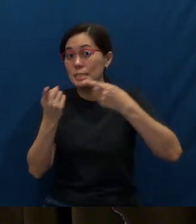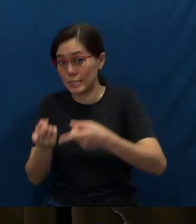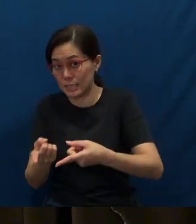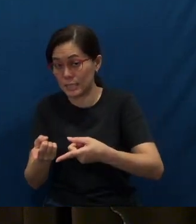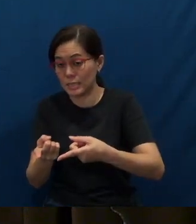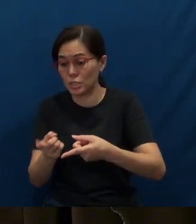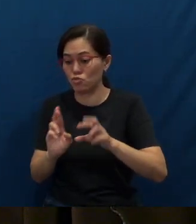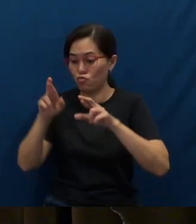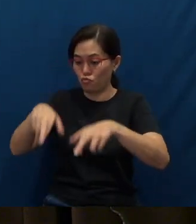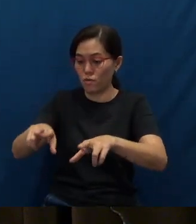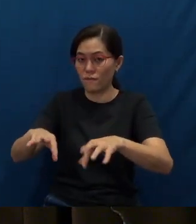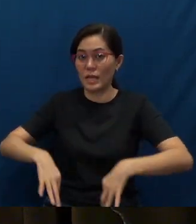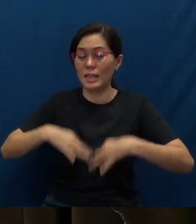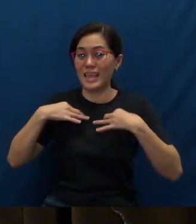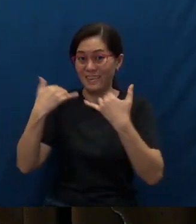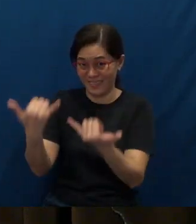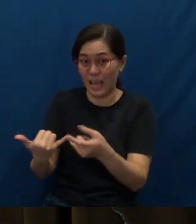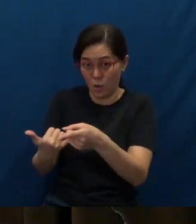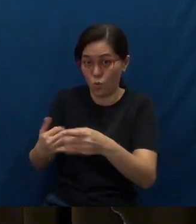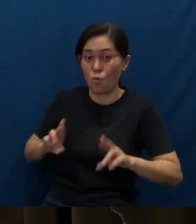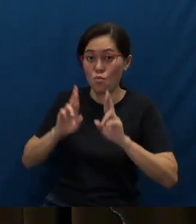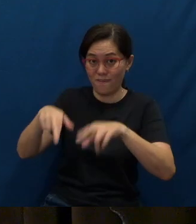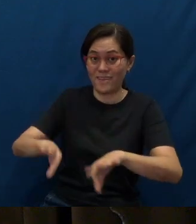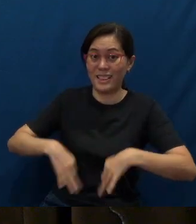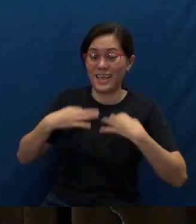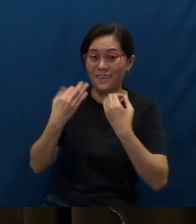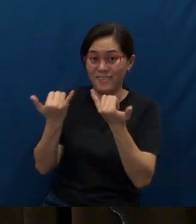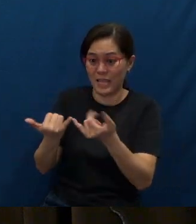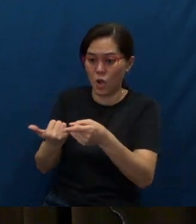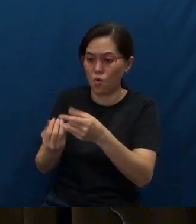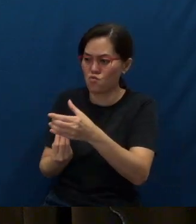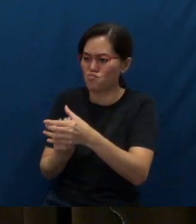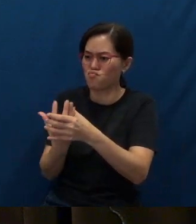Riverlife Church, as it is now called, has grown to 3000,